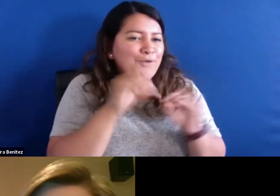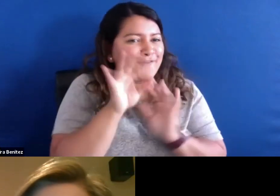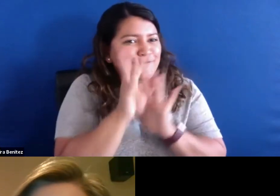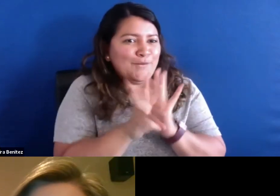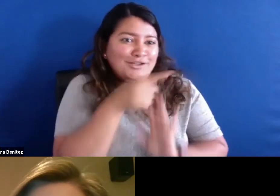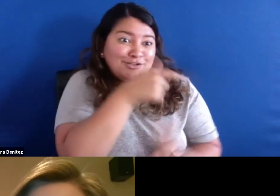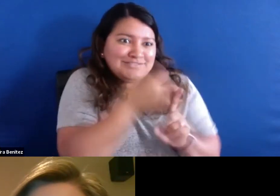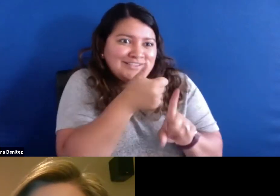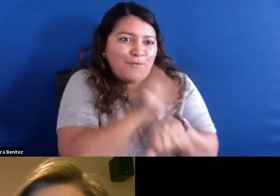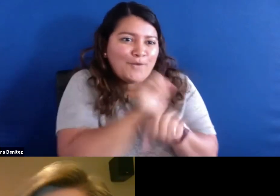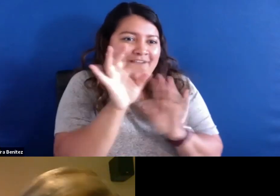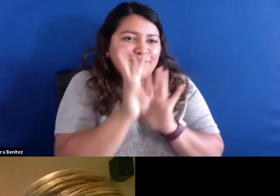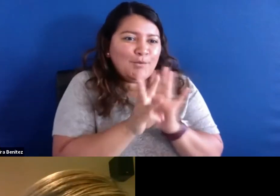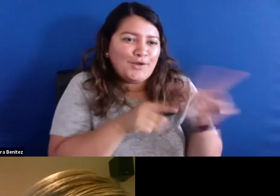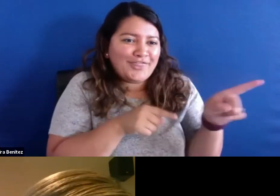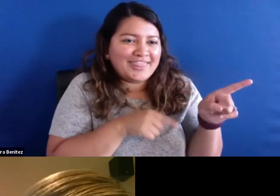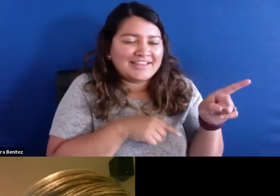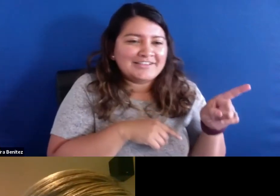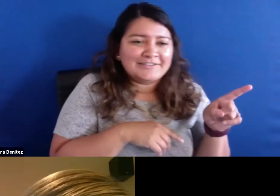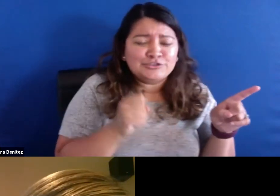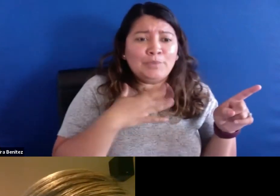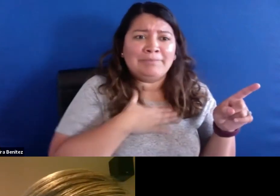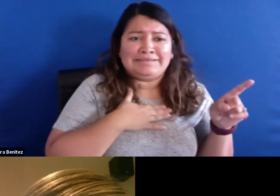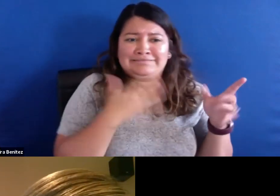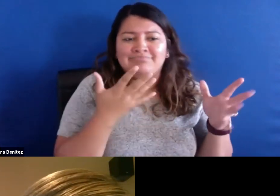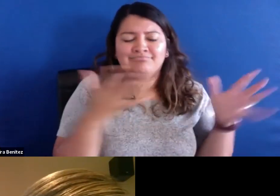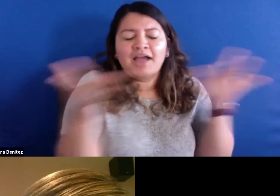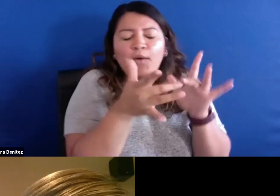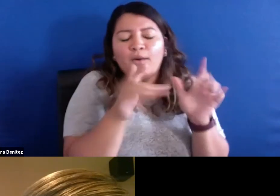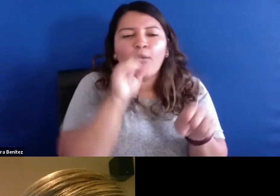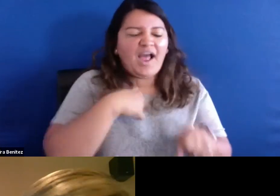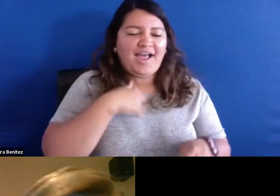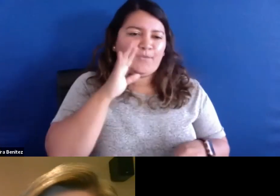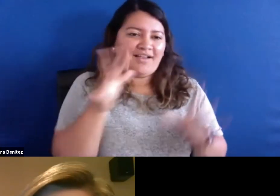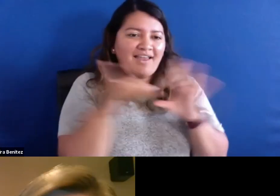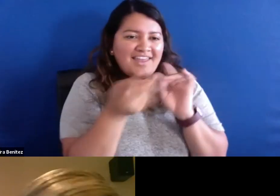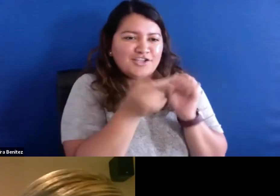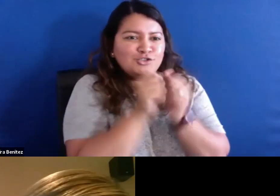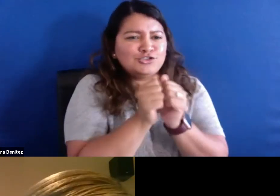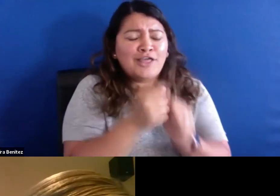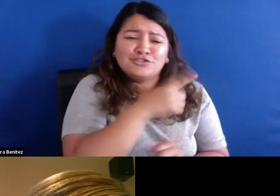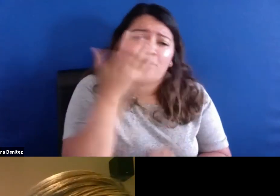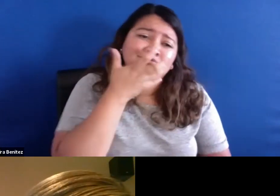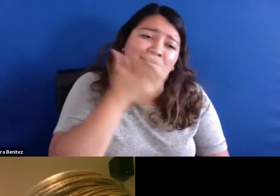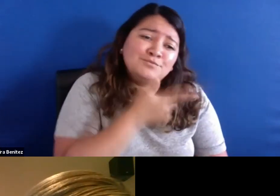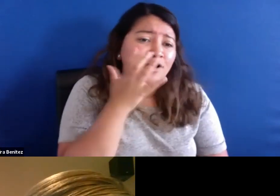keep your appointment with Cook Children's and so, but she herself works in Fort Worth so please, I'll get in contact with you.